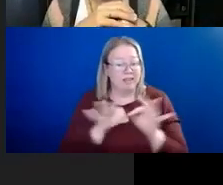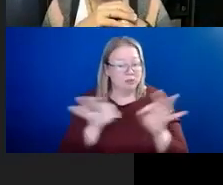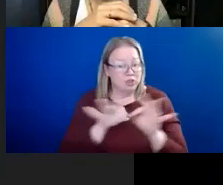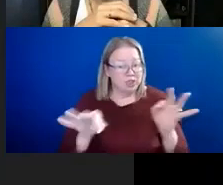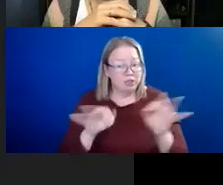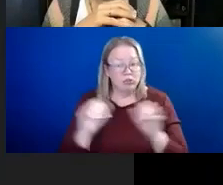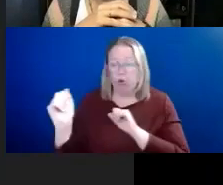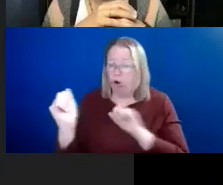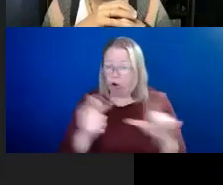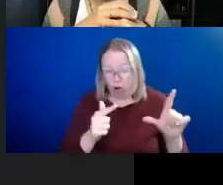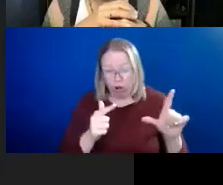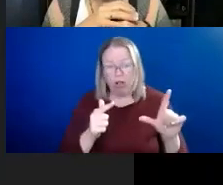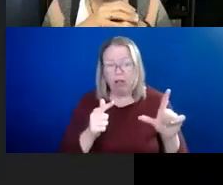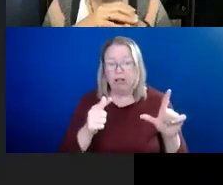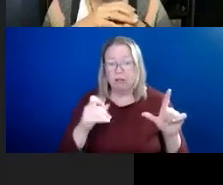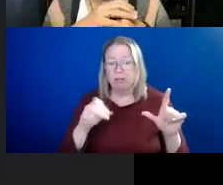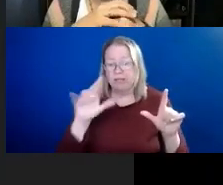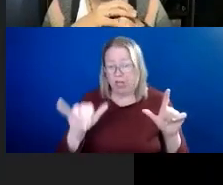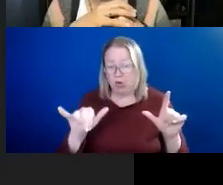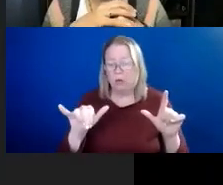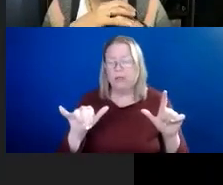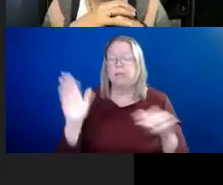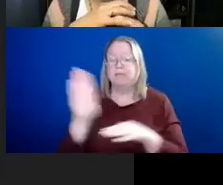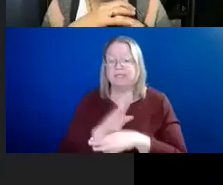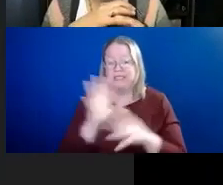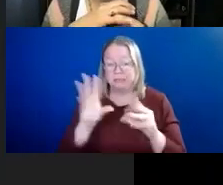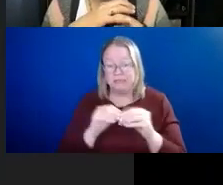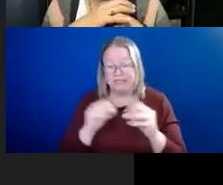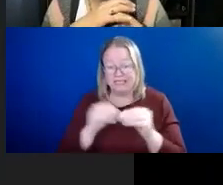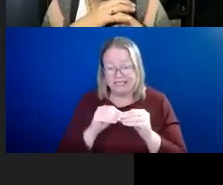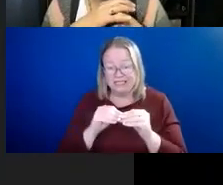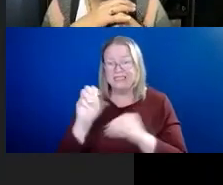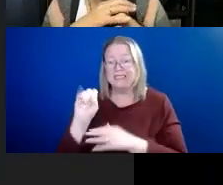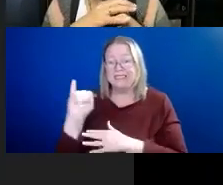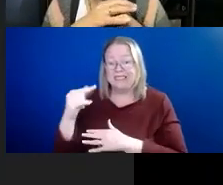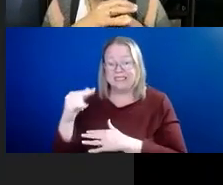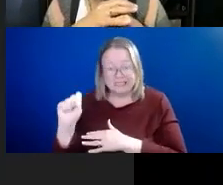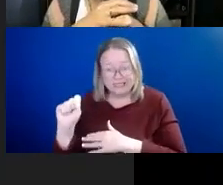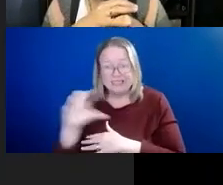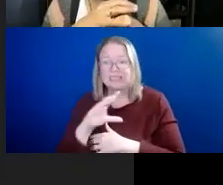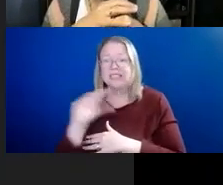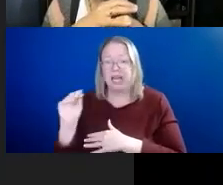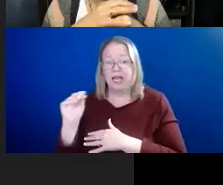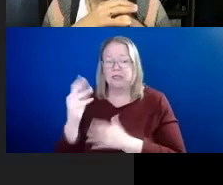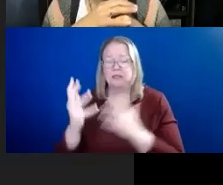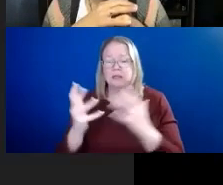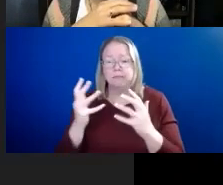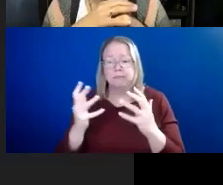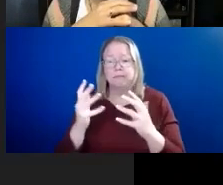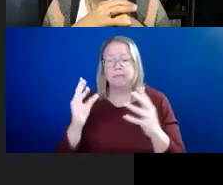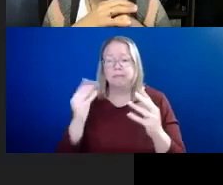13:20:30 plenary's, business meetings, SIGs 13:20:34 and big receptions.